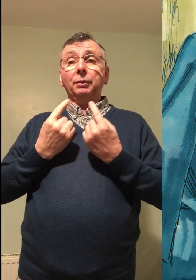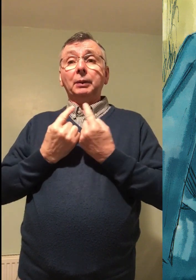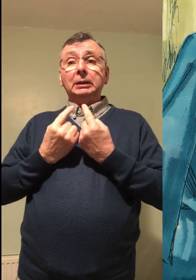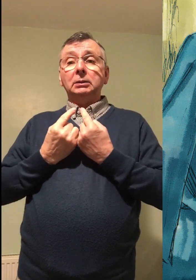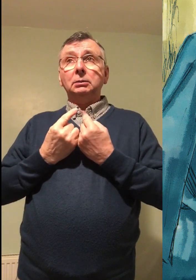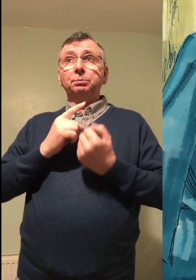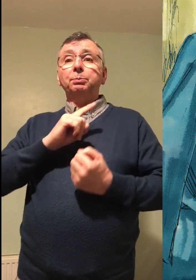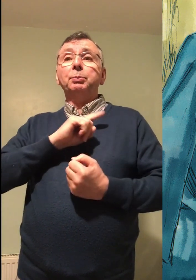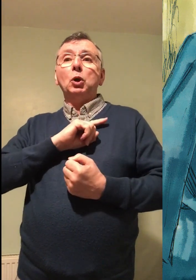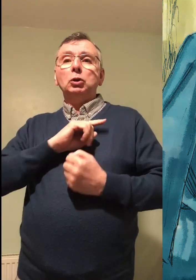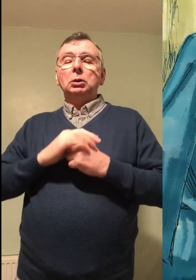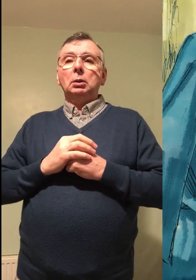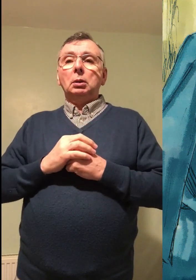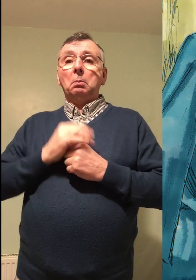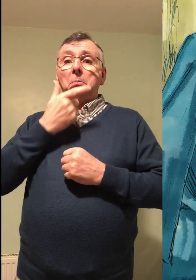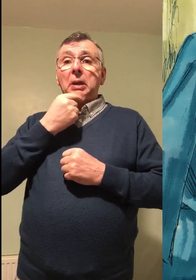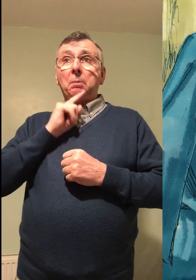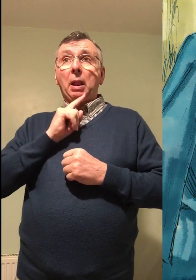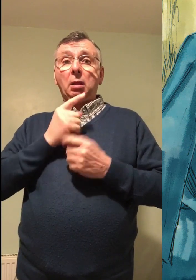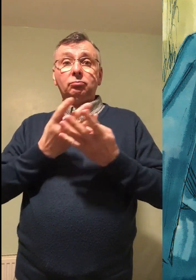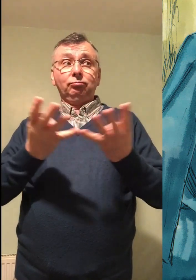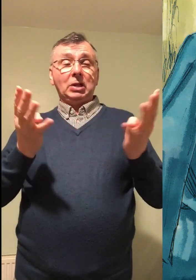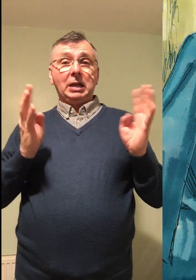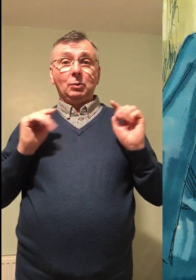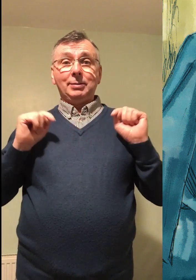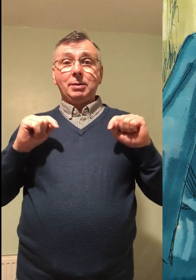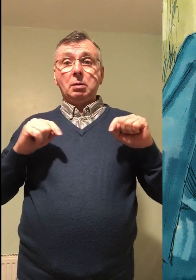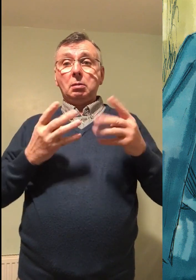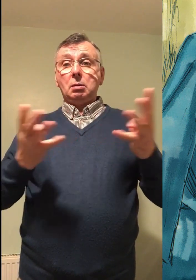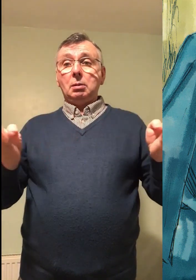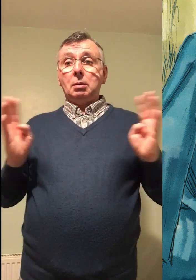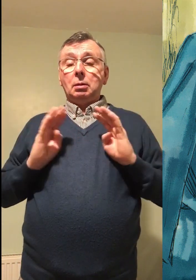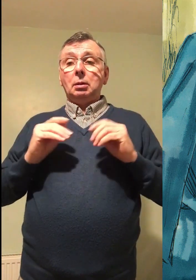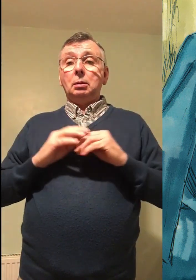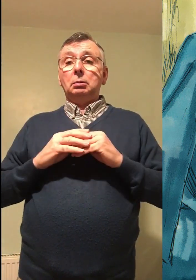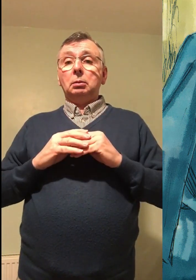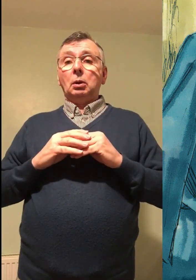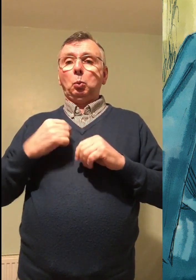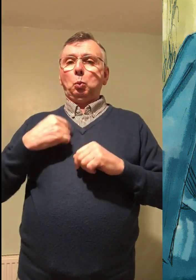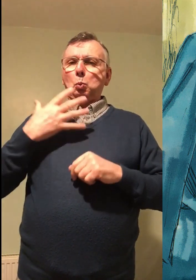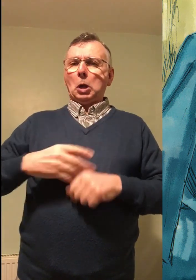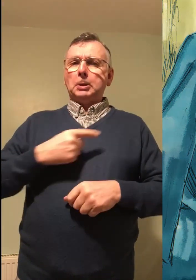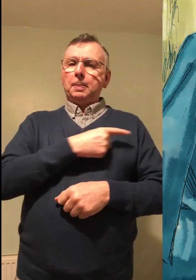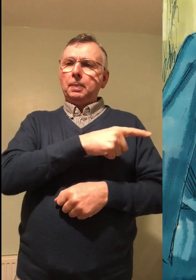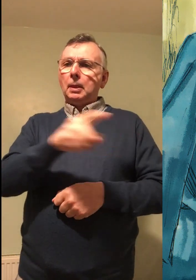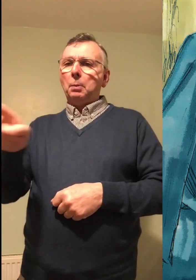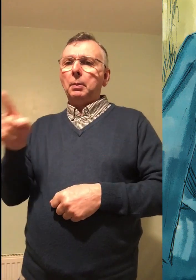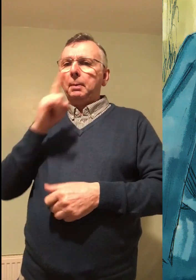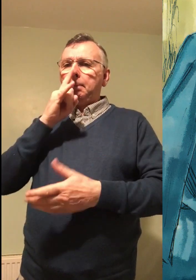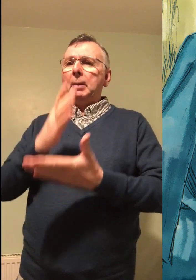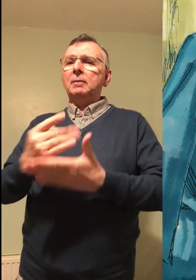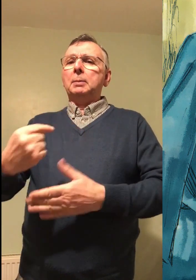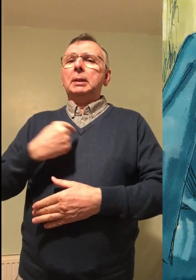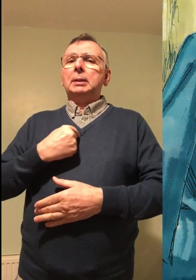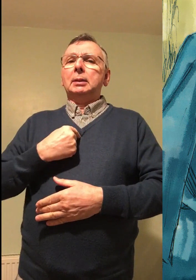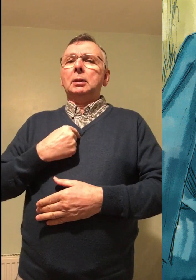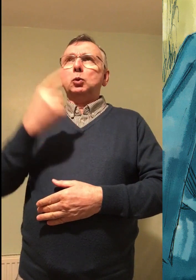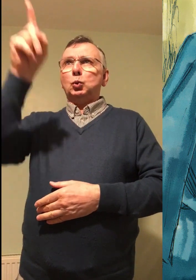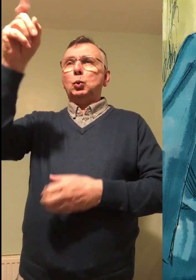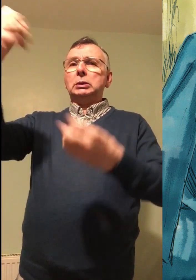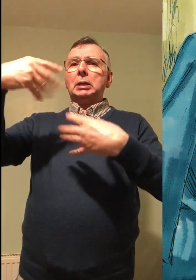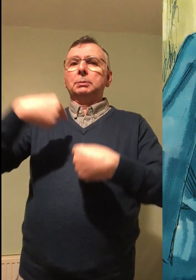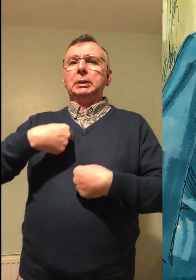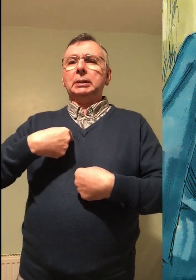me, but I said this for the benefit of the people standing here, that they may believe